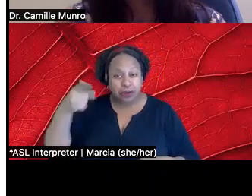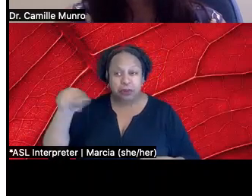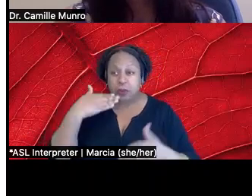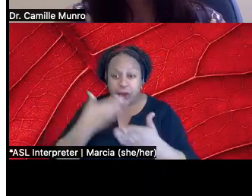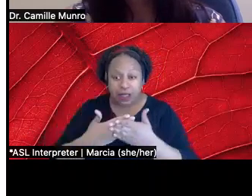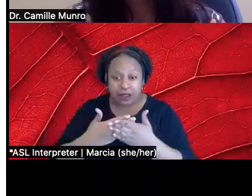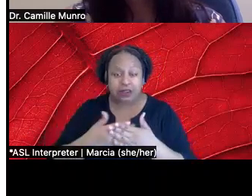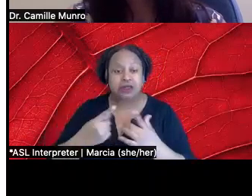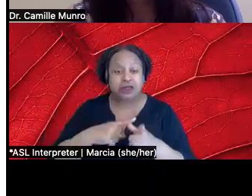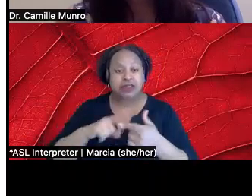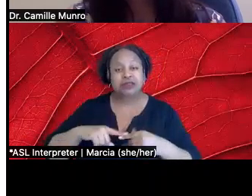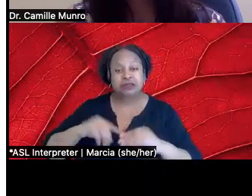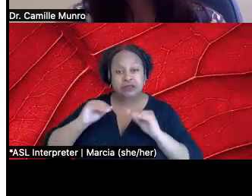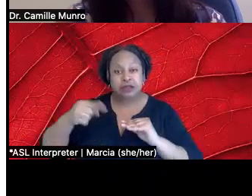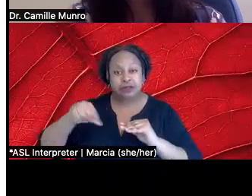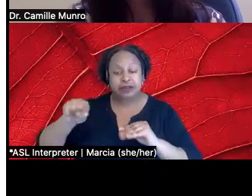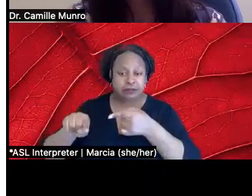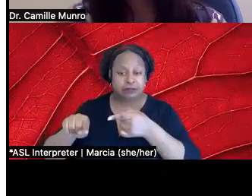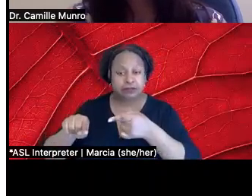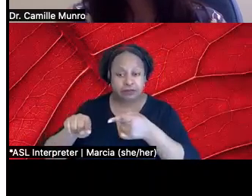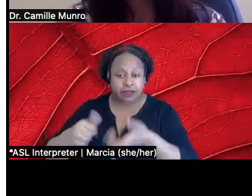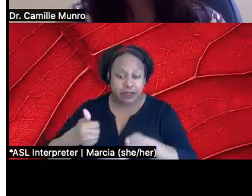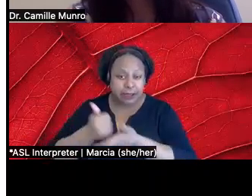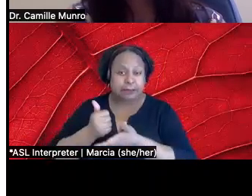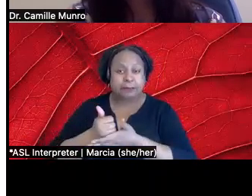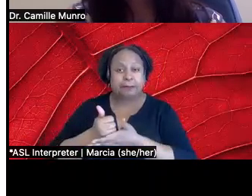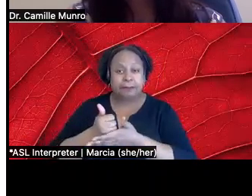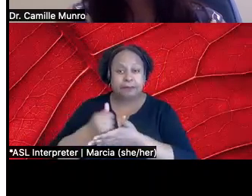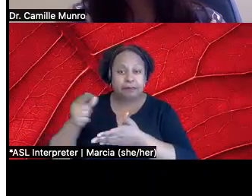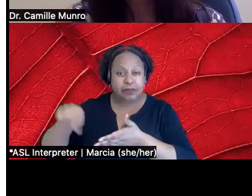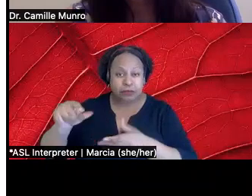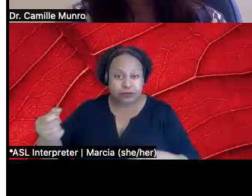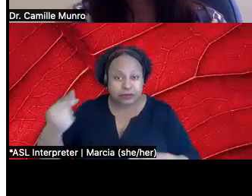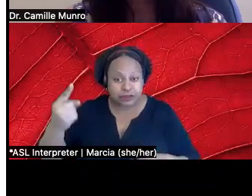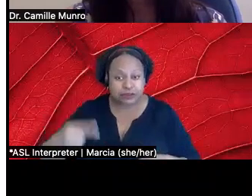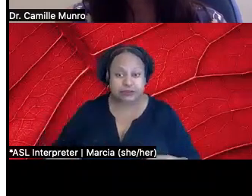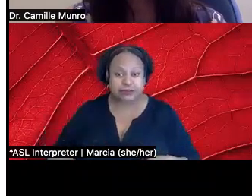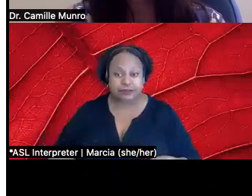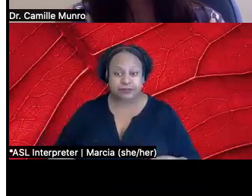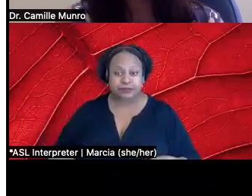to help them understand because sometimes I would say even